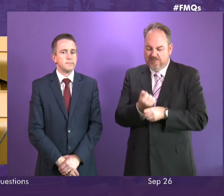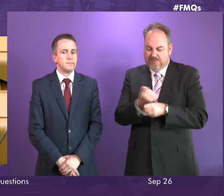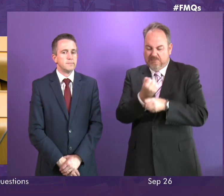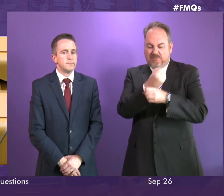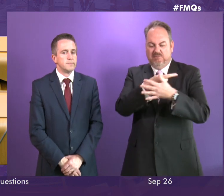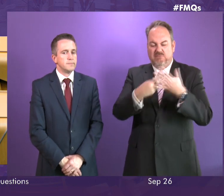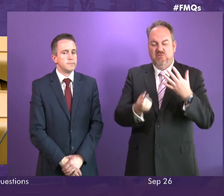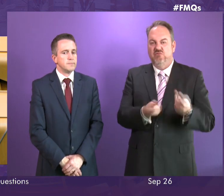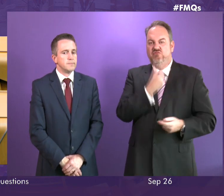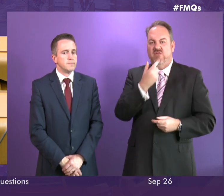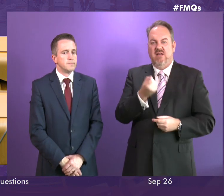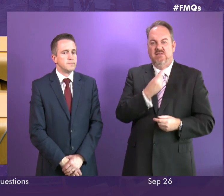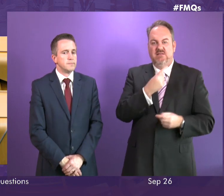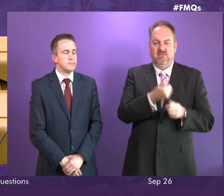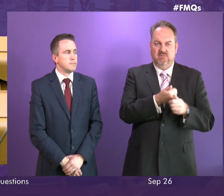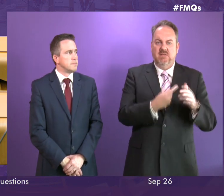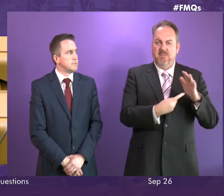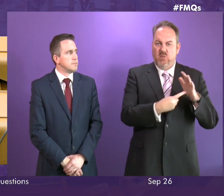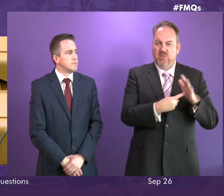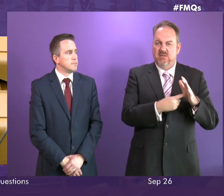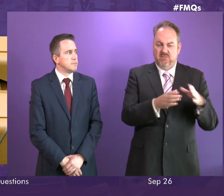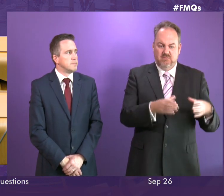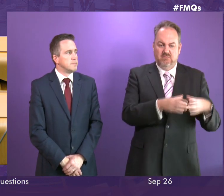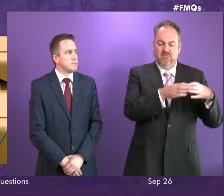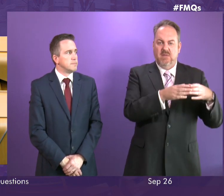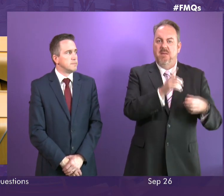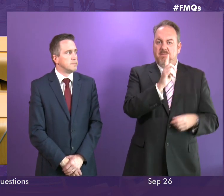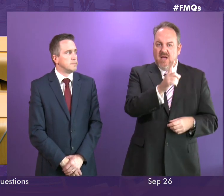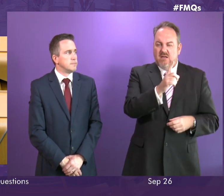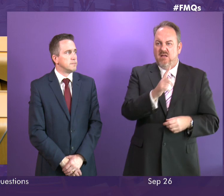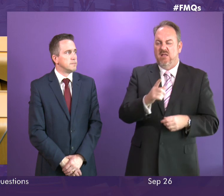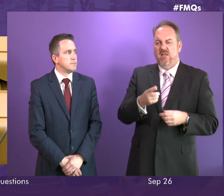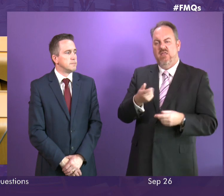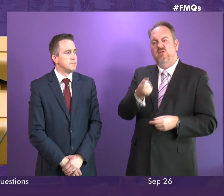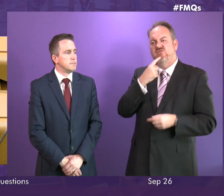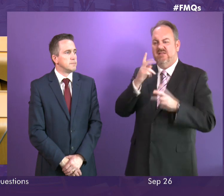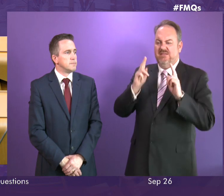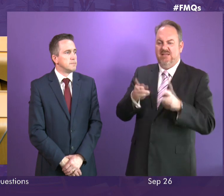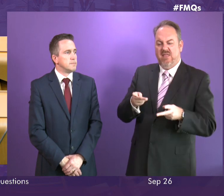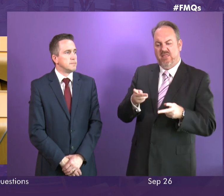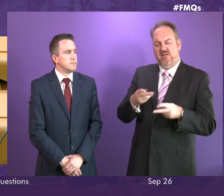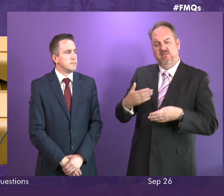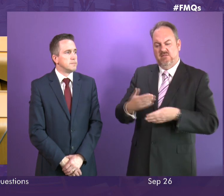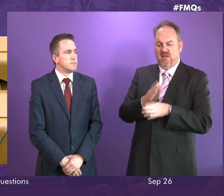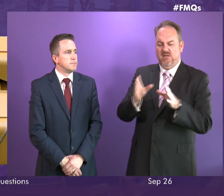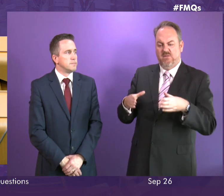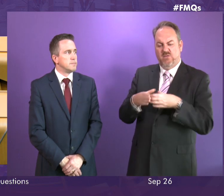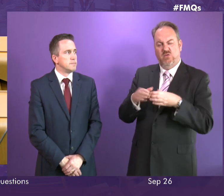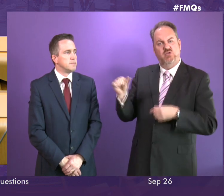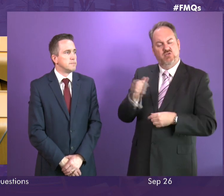is crucial. However, will the drug deaths task force consider as a matter of urgency